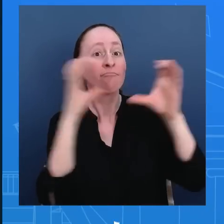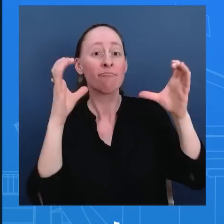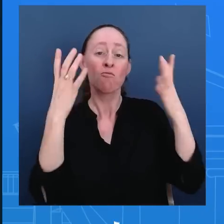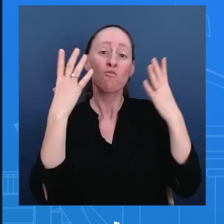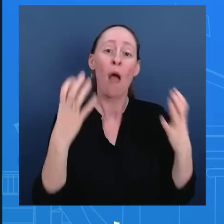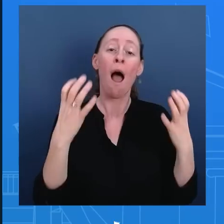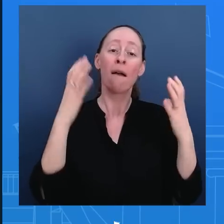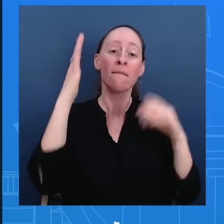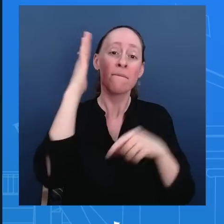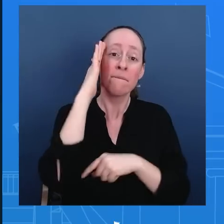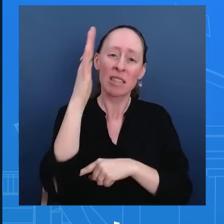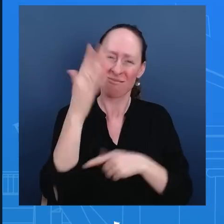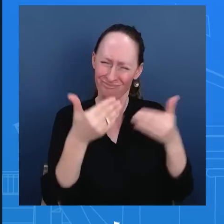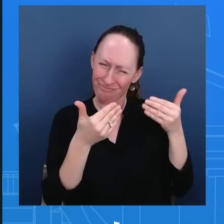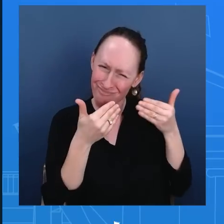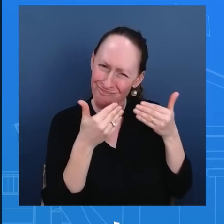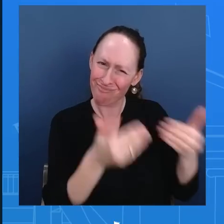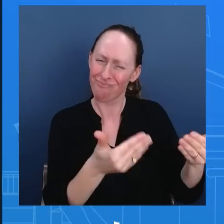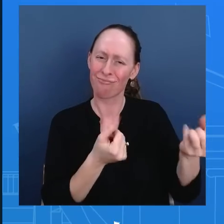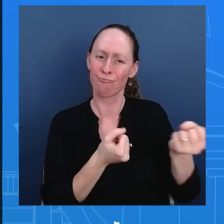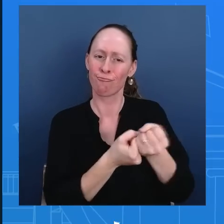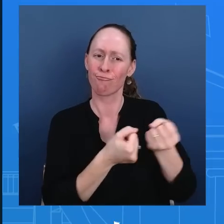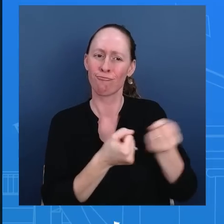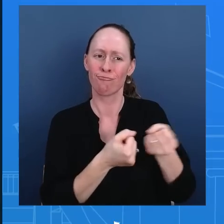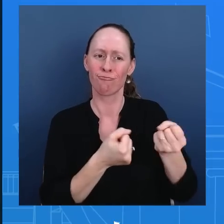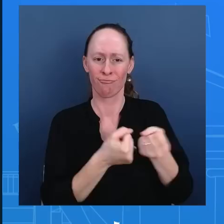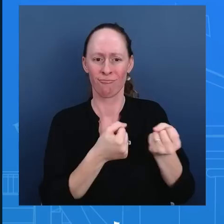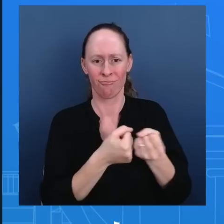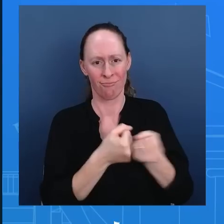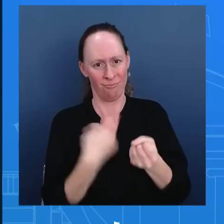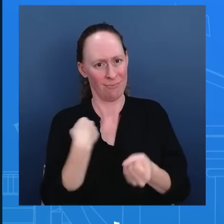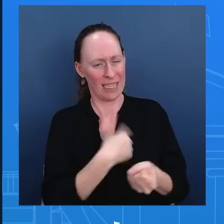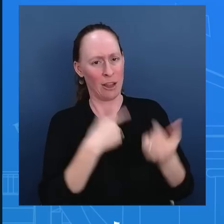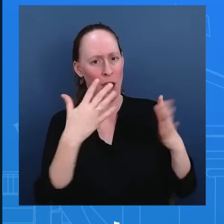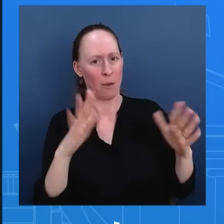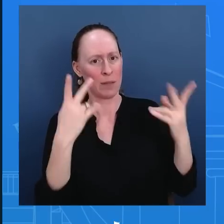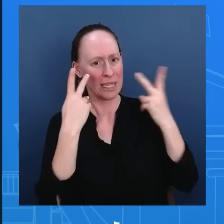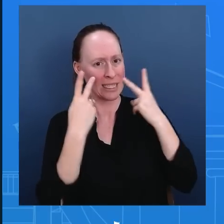from this vice president. And he’s very proud to have seen her move forward in --